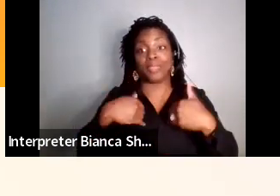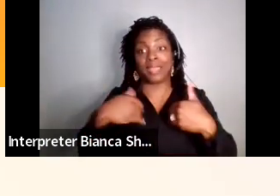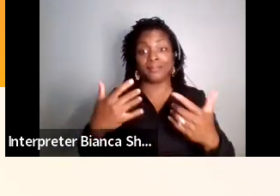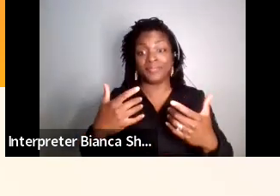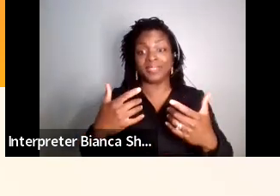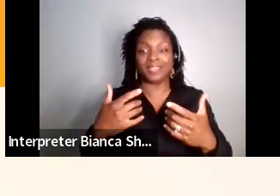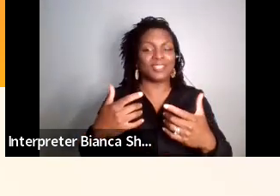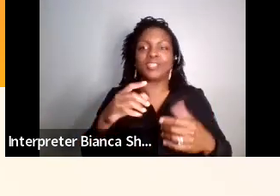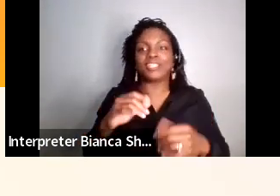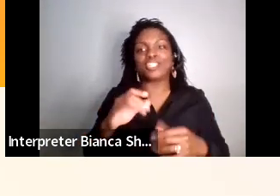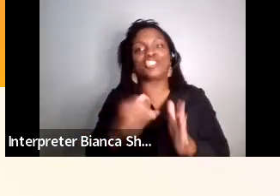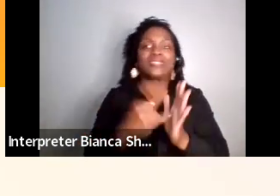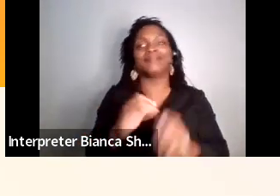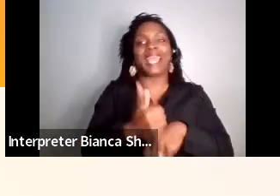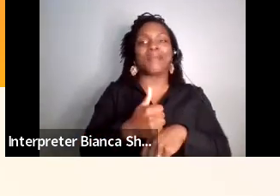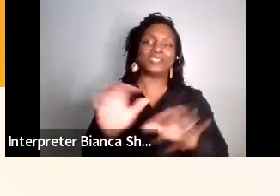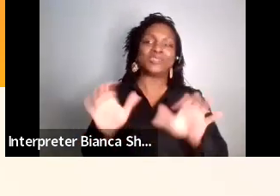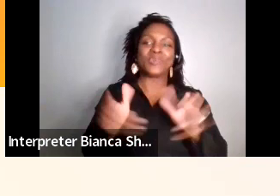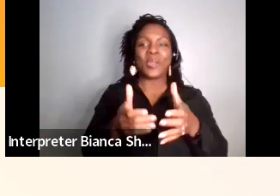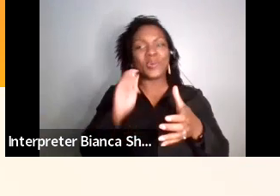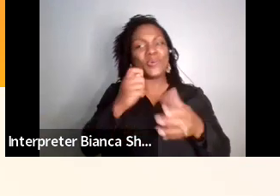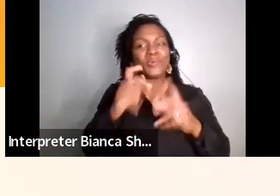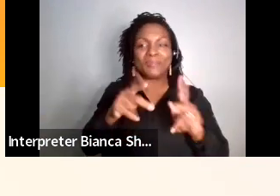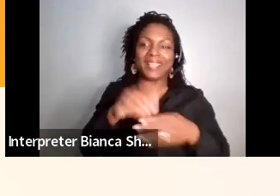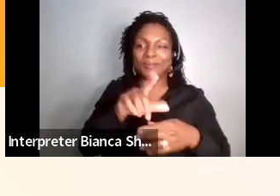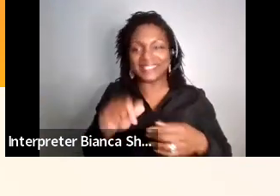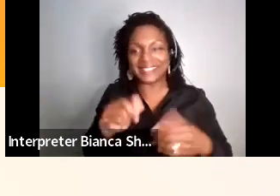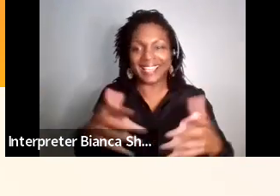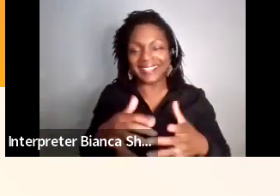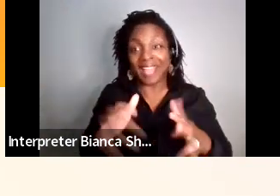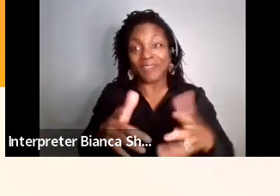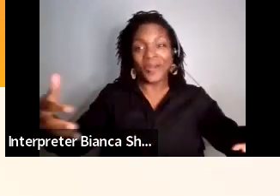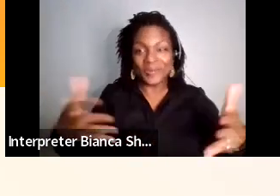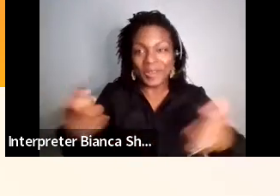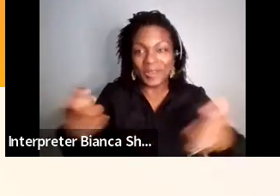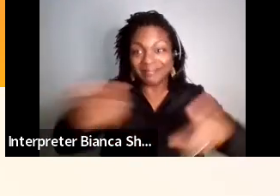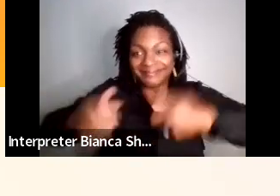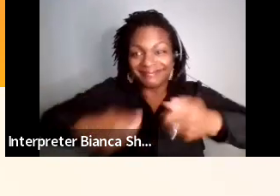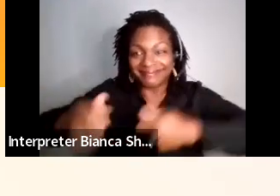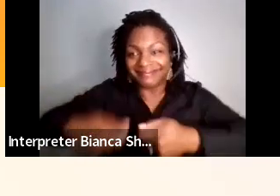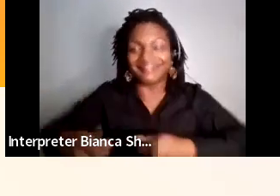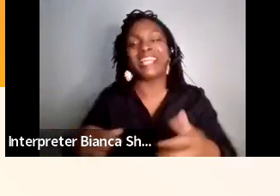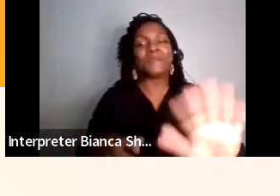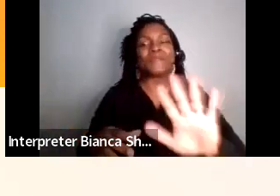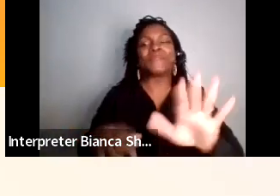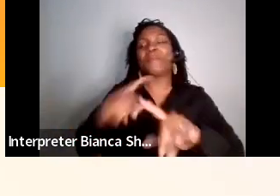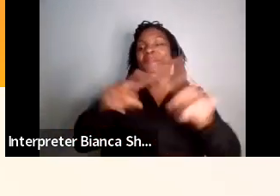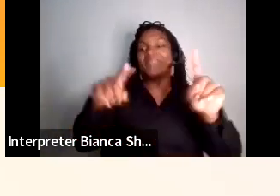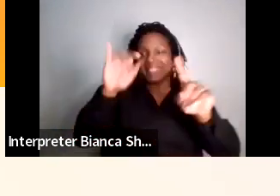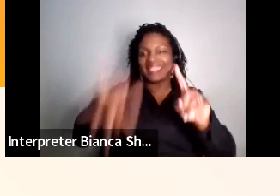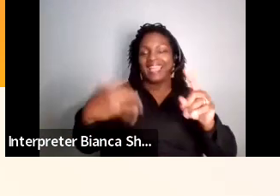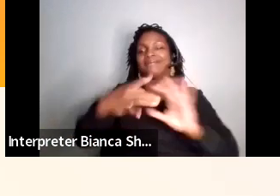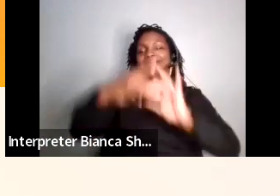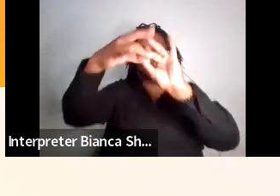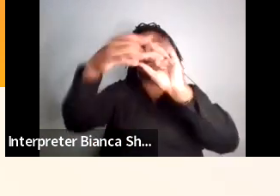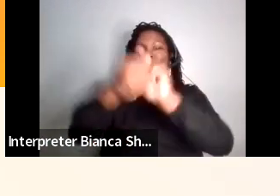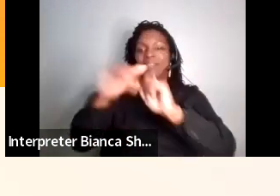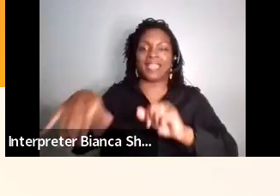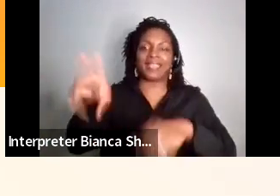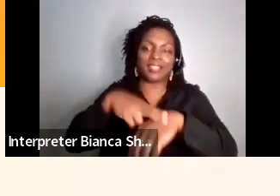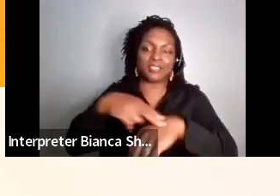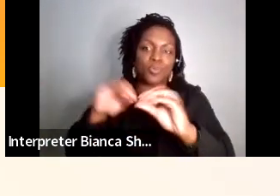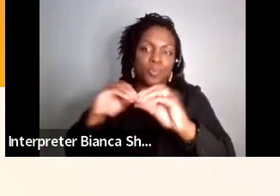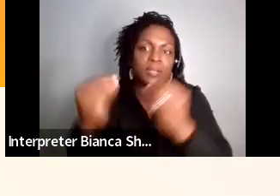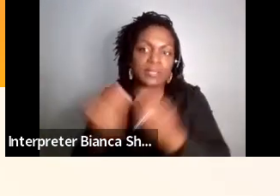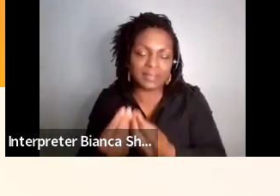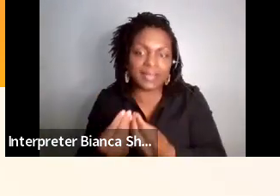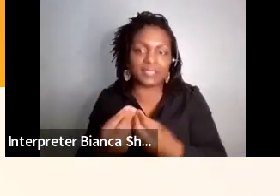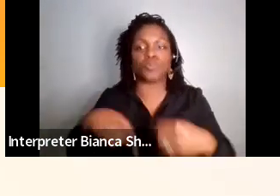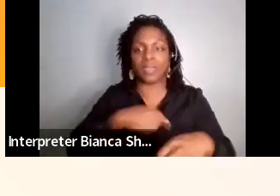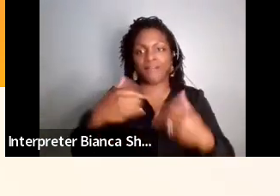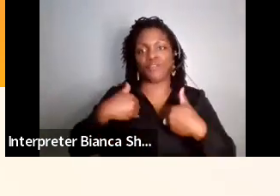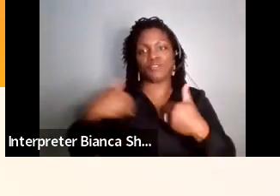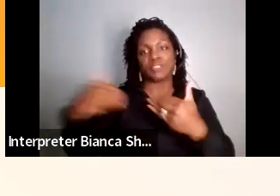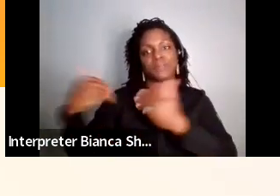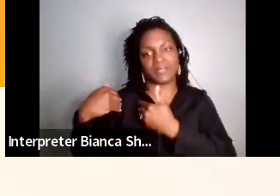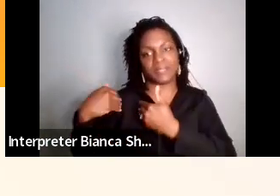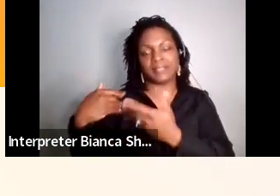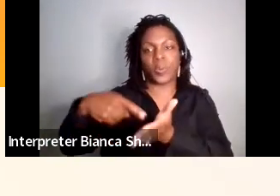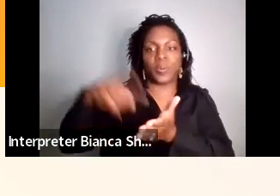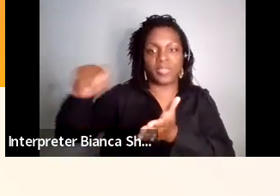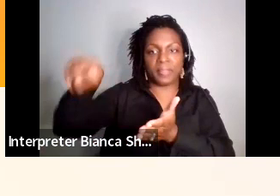We are, even even though but no, there are standards, and there are goals, and there are the obligations that we have to the National Association to maintain the best practices.